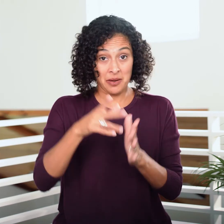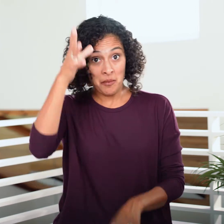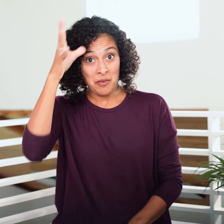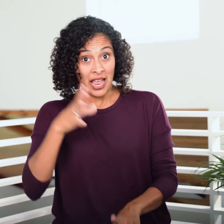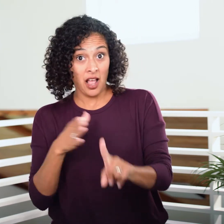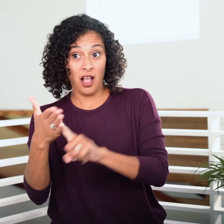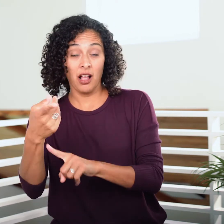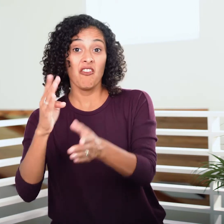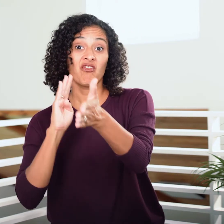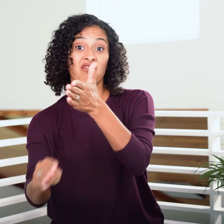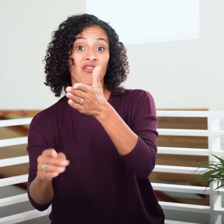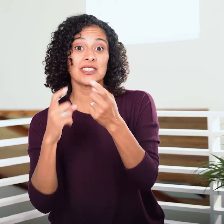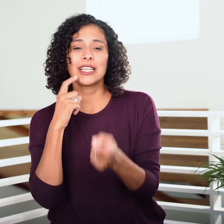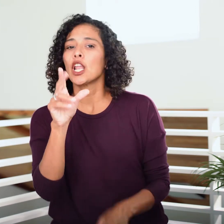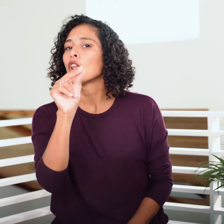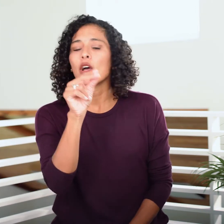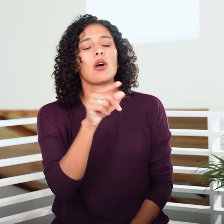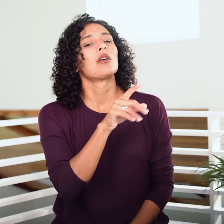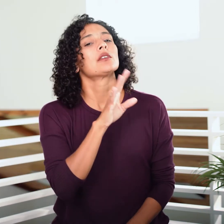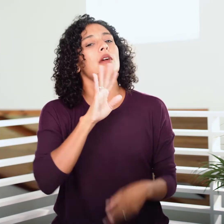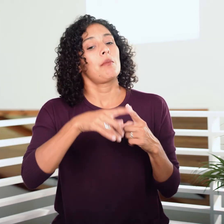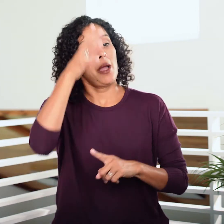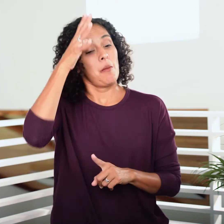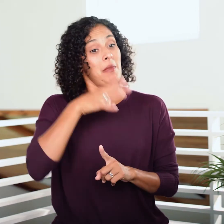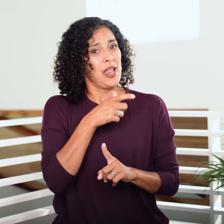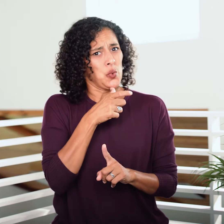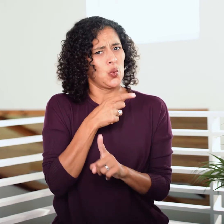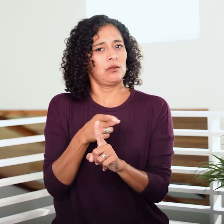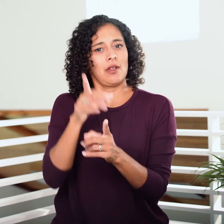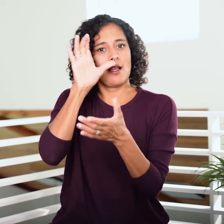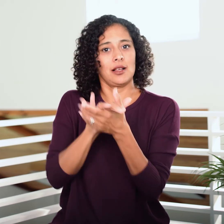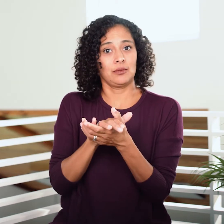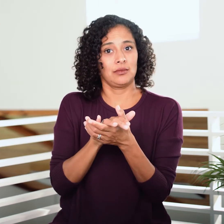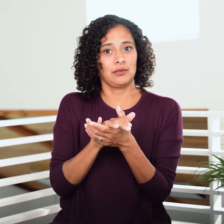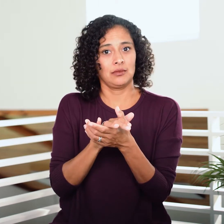isn’t referring to the male adulterer being free from iniquity; it likely refers to the husband,